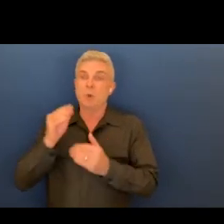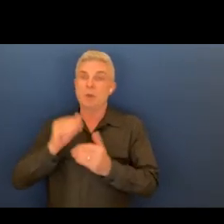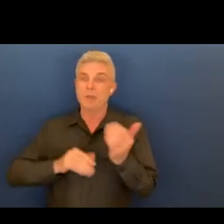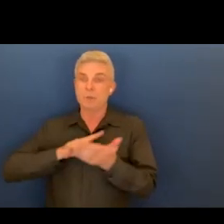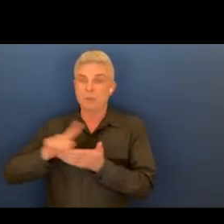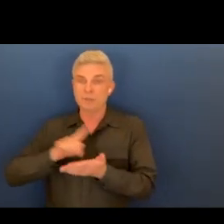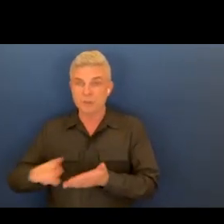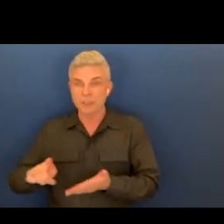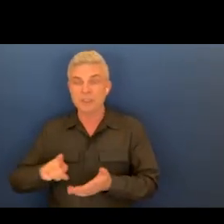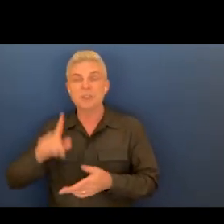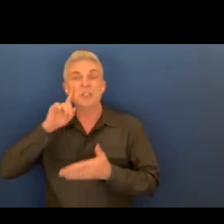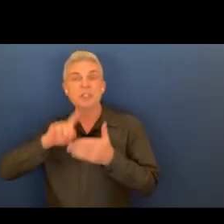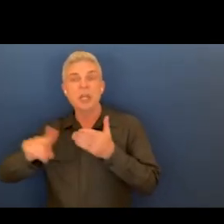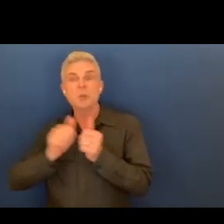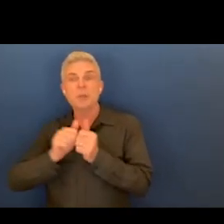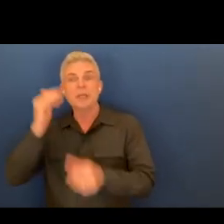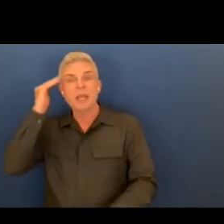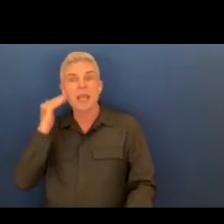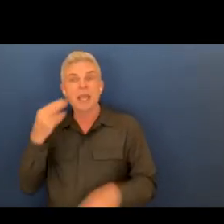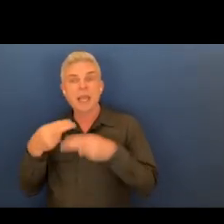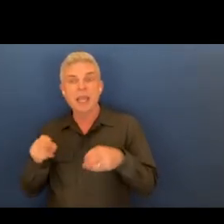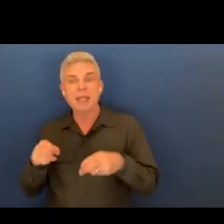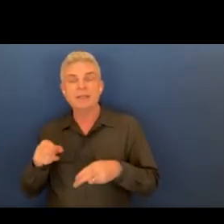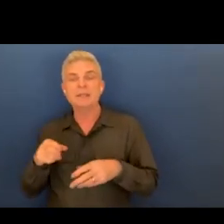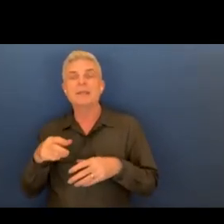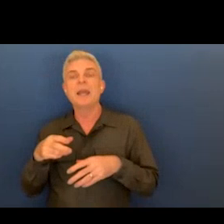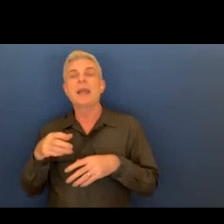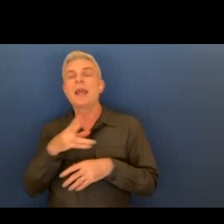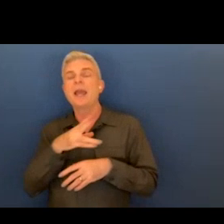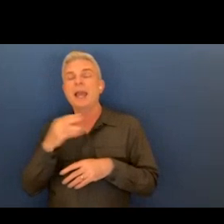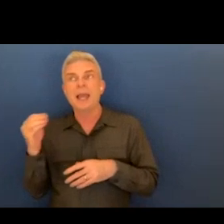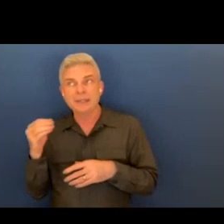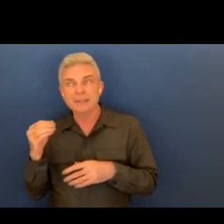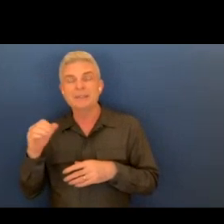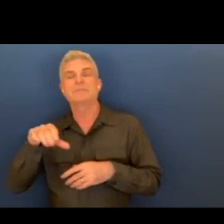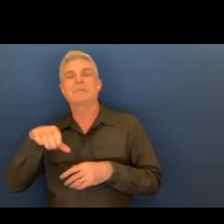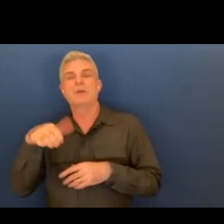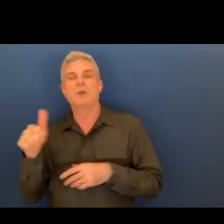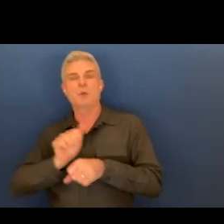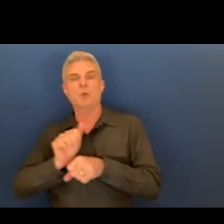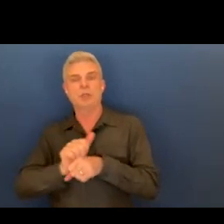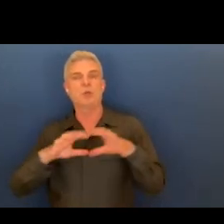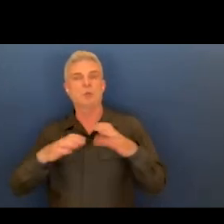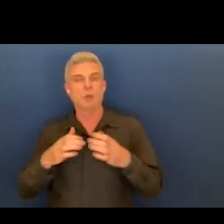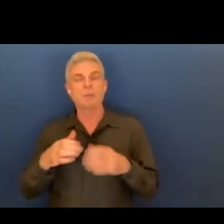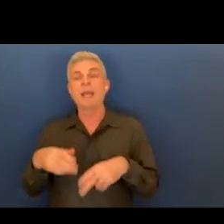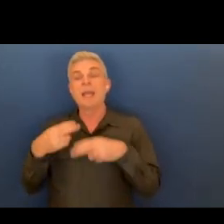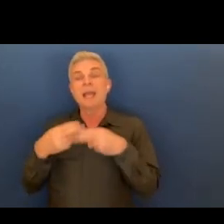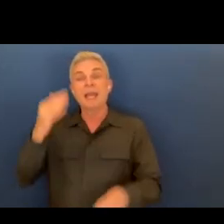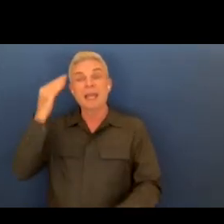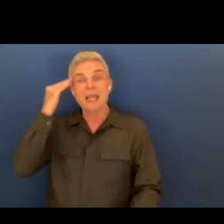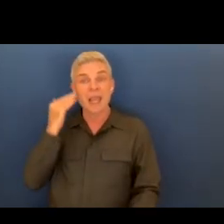working group with clearly designed phases. Egghead helped us with strategy, design ideas,